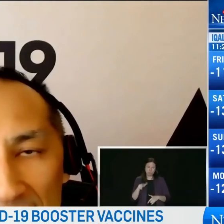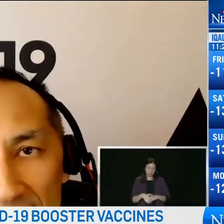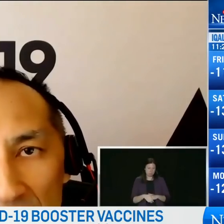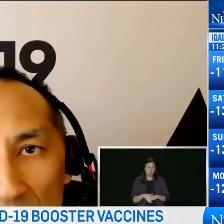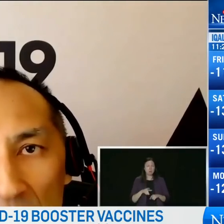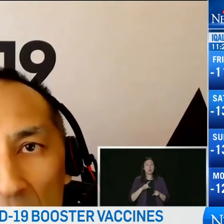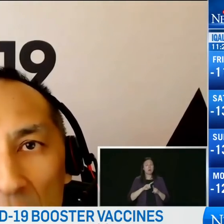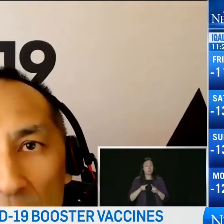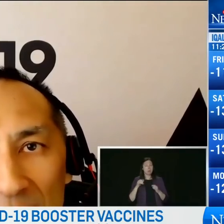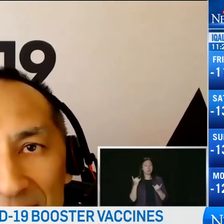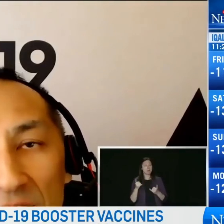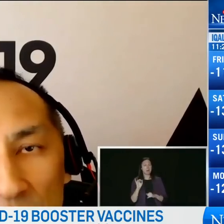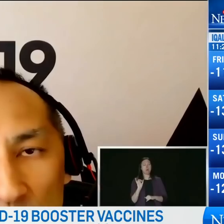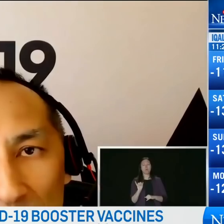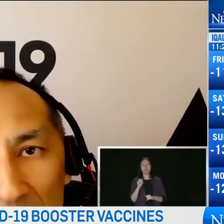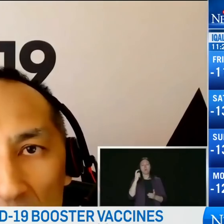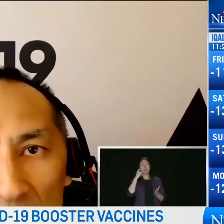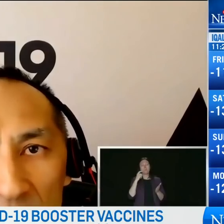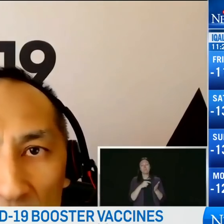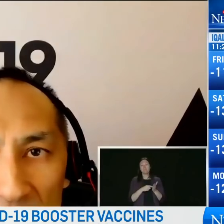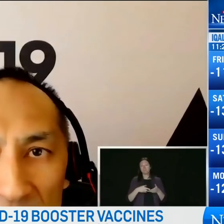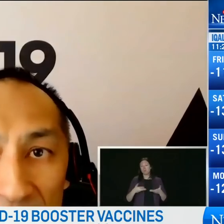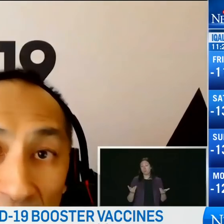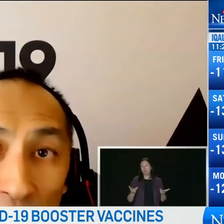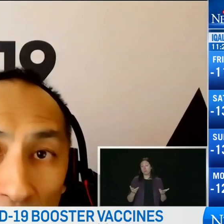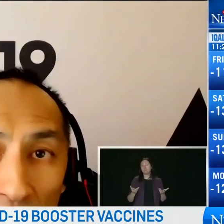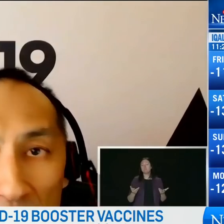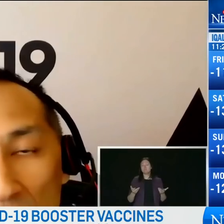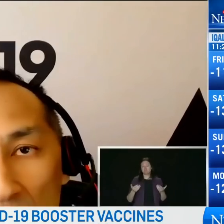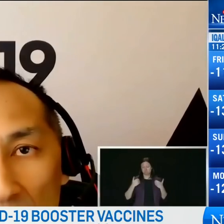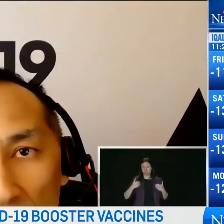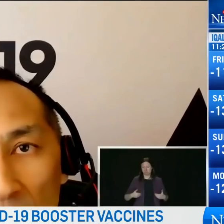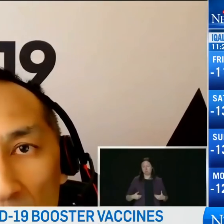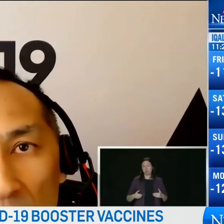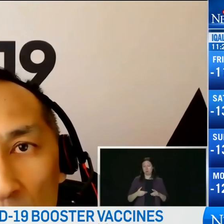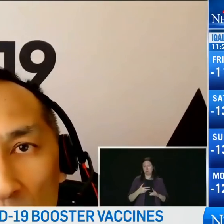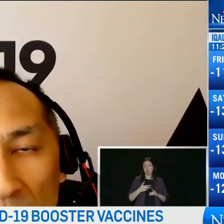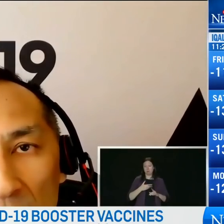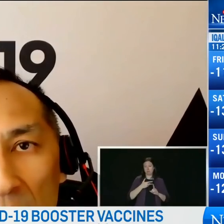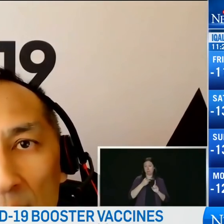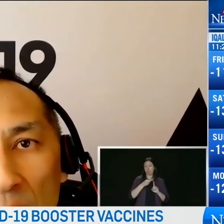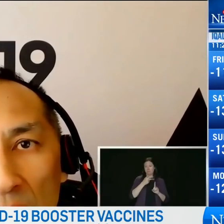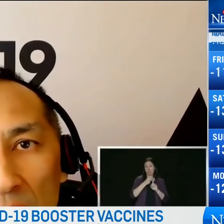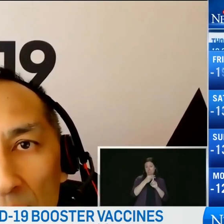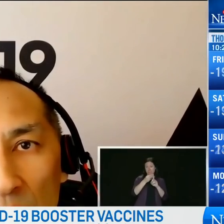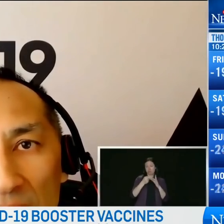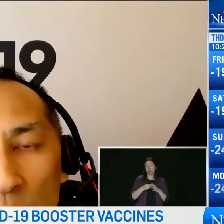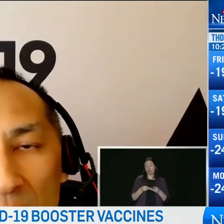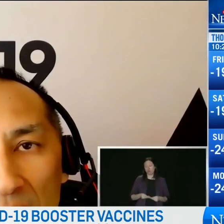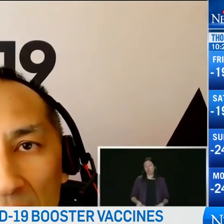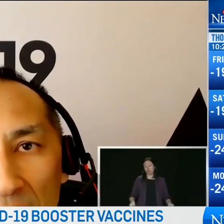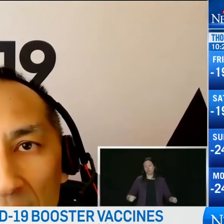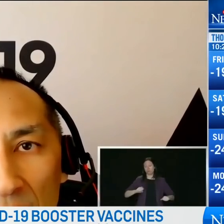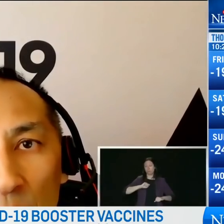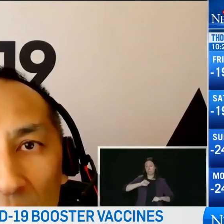AGAINST SERIOUS ILLNESS. BUT THE FIRST INDICATIONS ARE